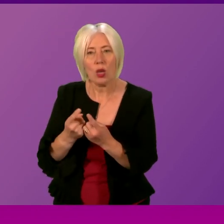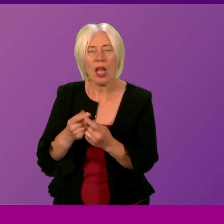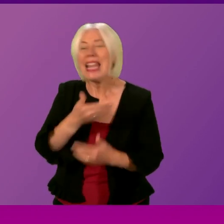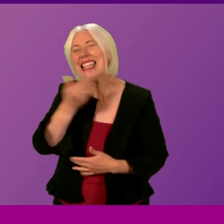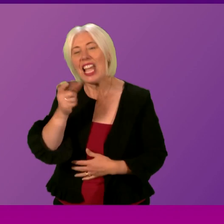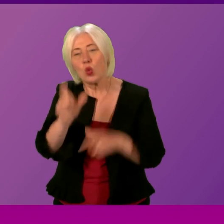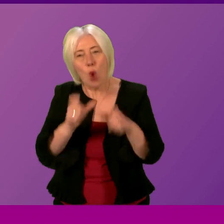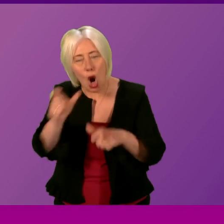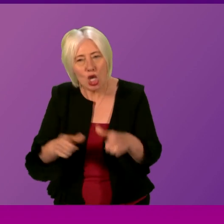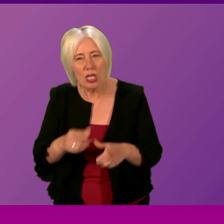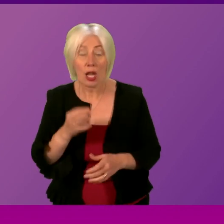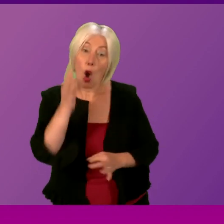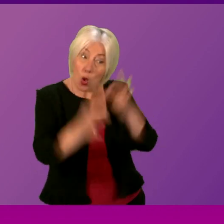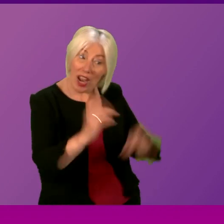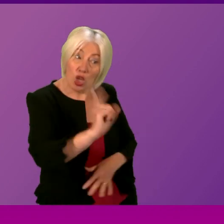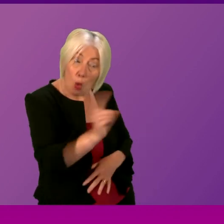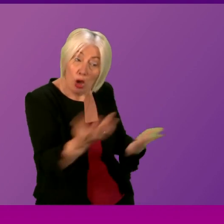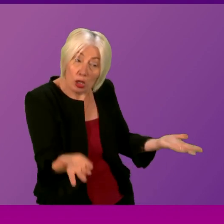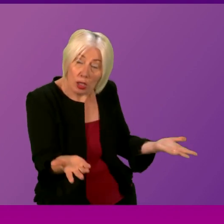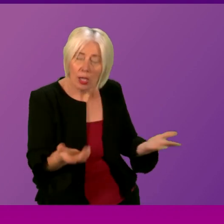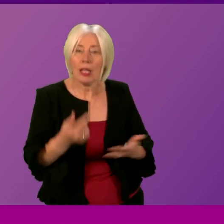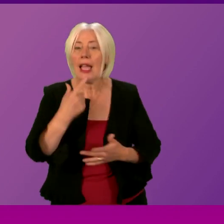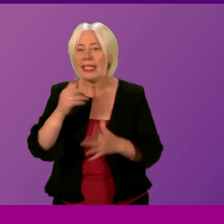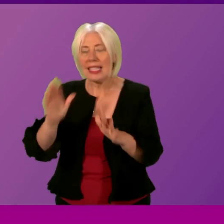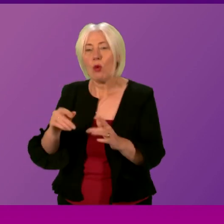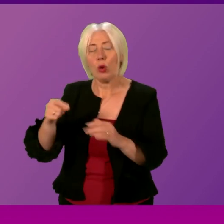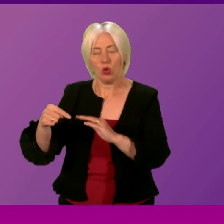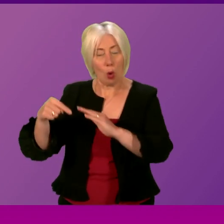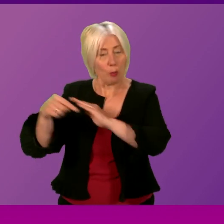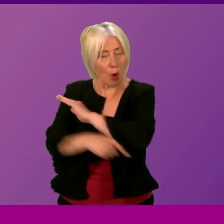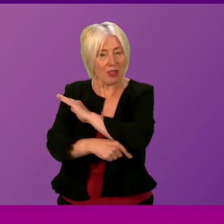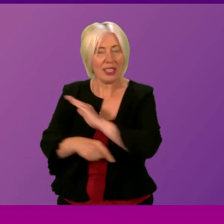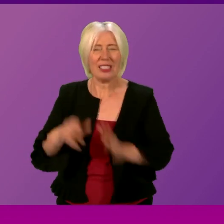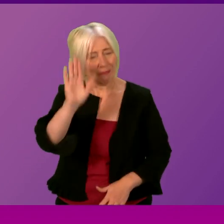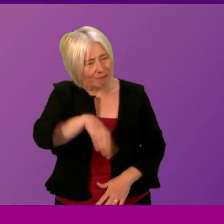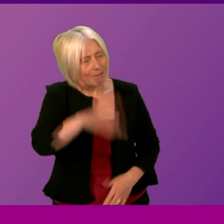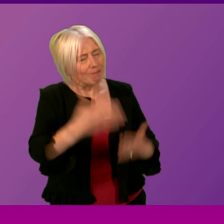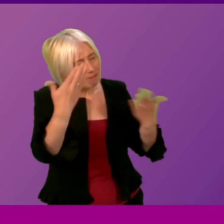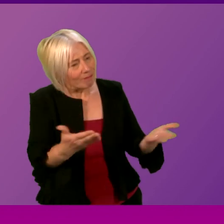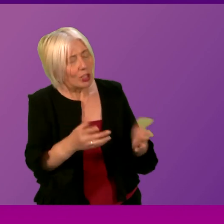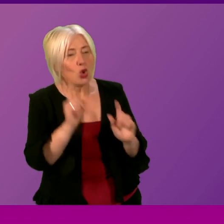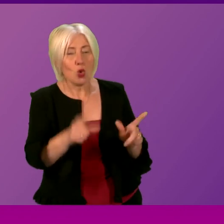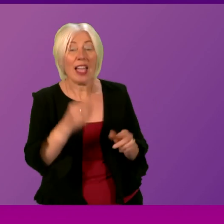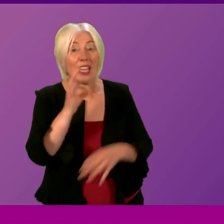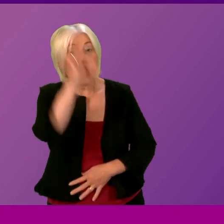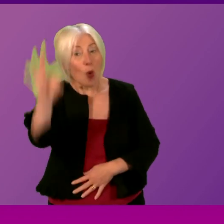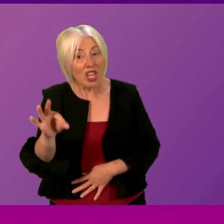All the while, the debt collectors are banging on the door. If reducing poverty is the defining mission of Humza Yousaf’s Government— Mr O’Kane, you can put your question now or not at all.